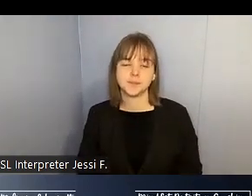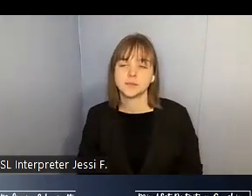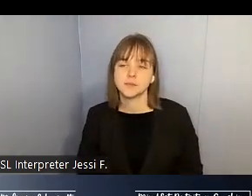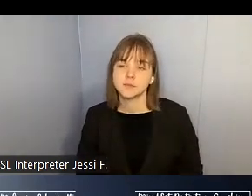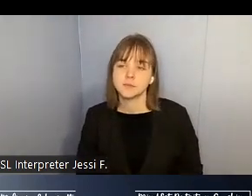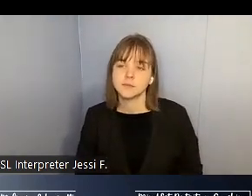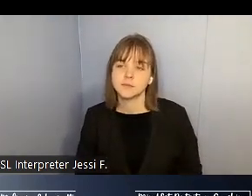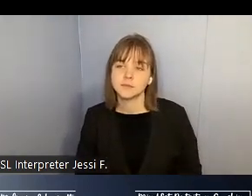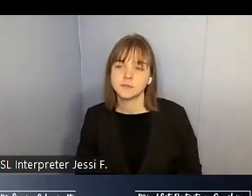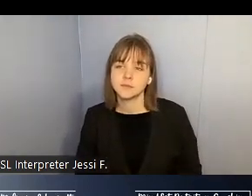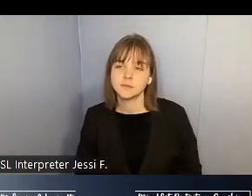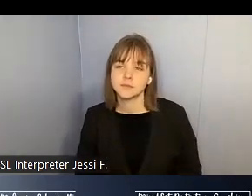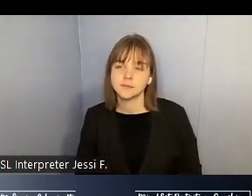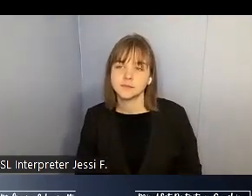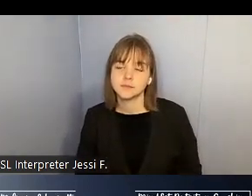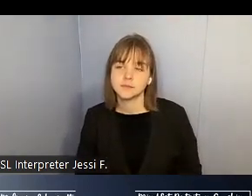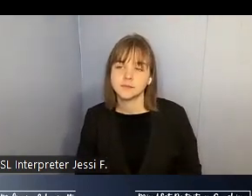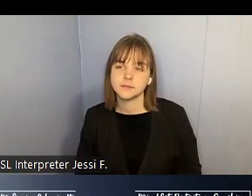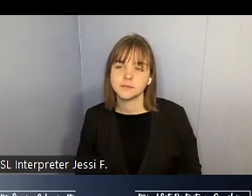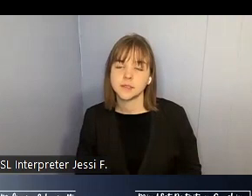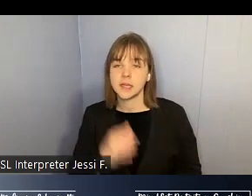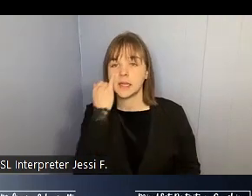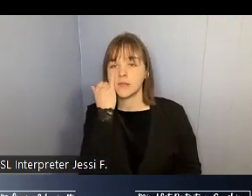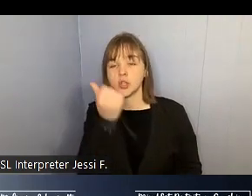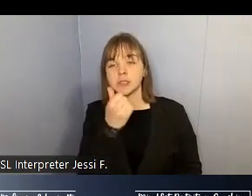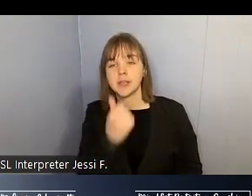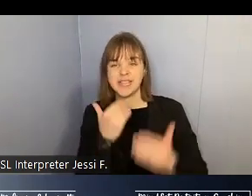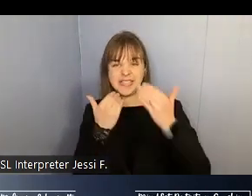that as we diet and we restrict calories,